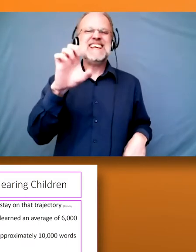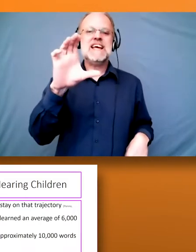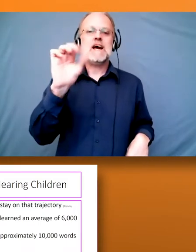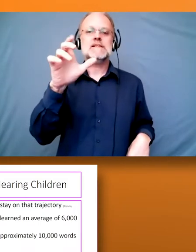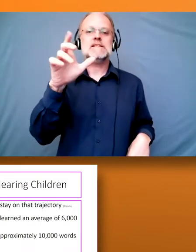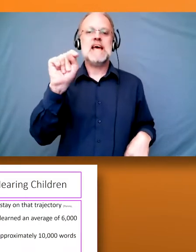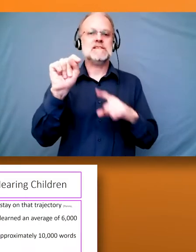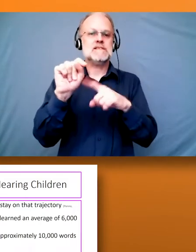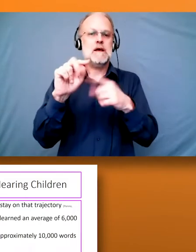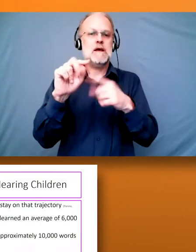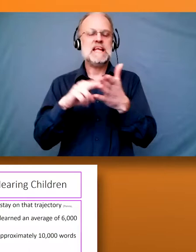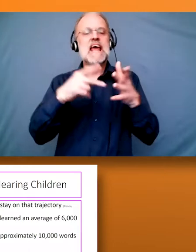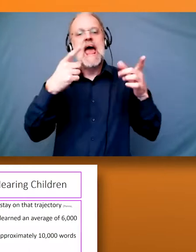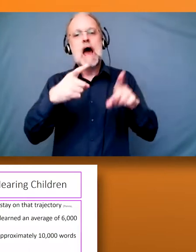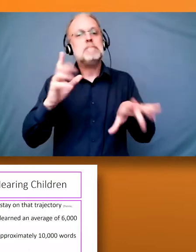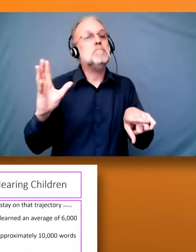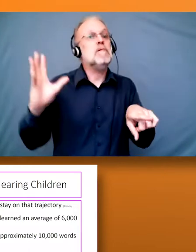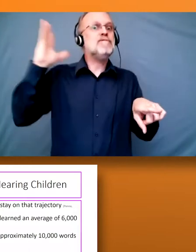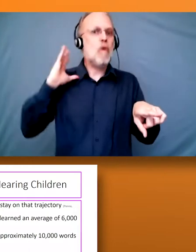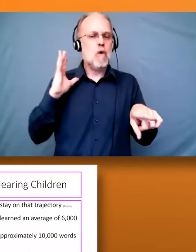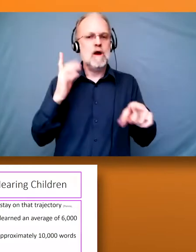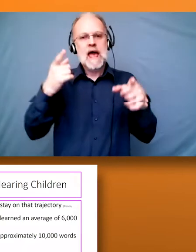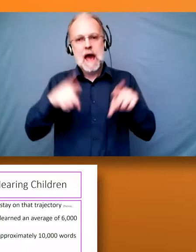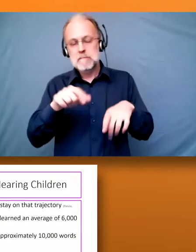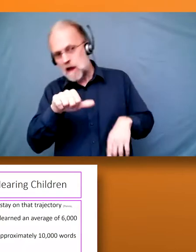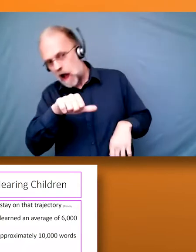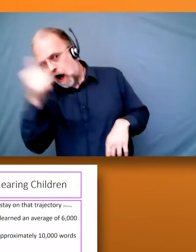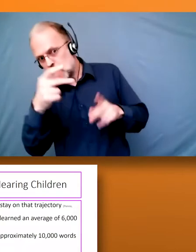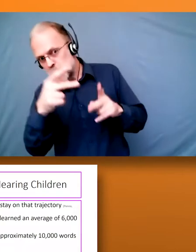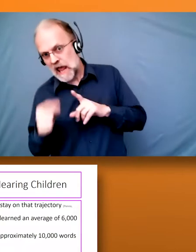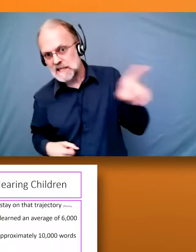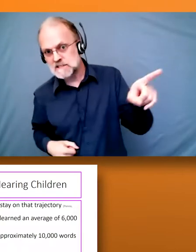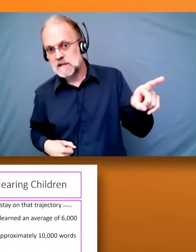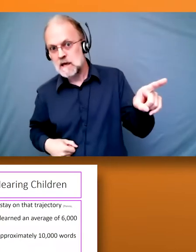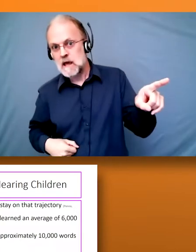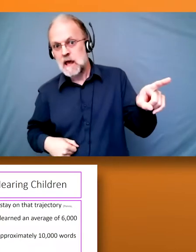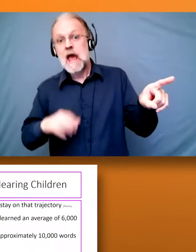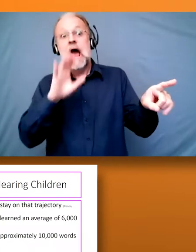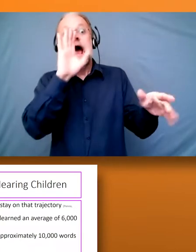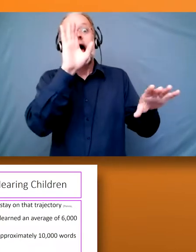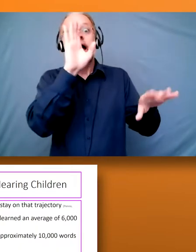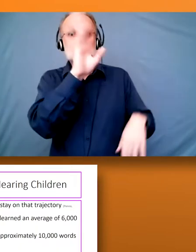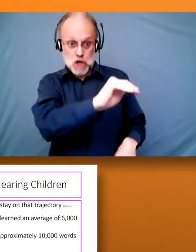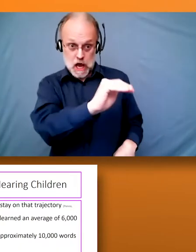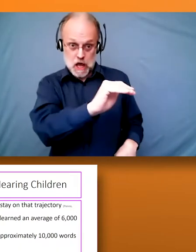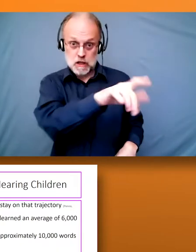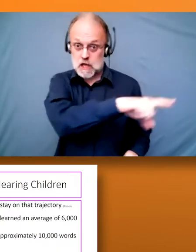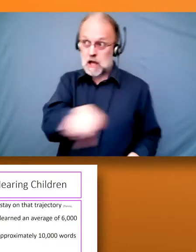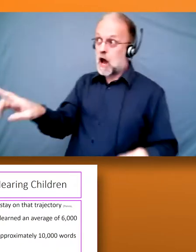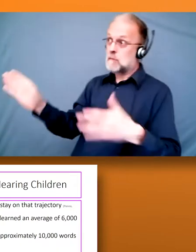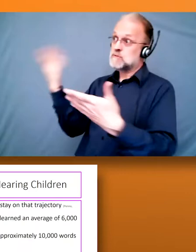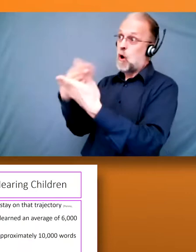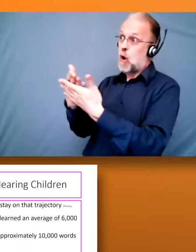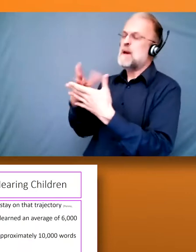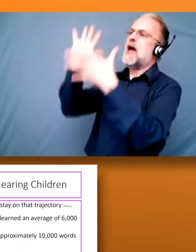So, that's called decontextualized. It's happened at another time, it happened in other place, and your child held that information,